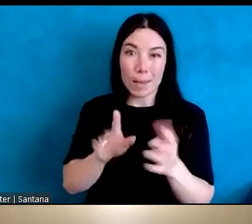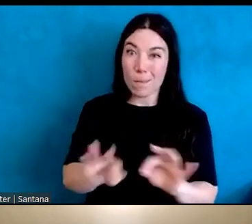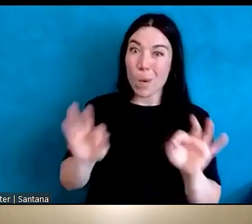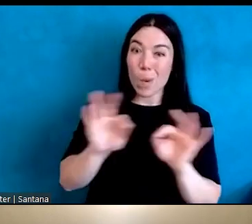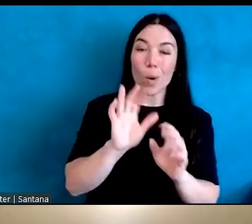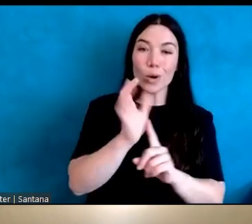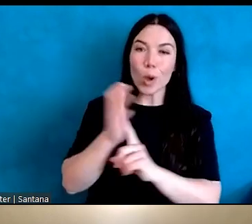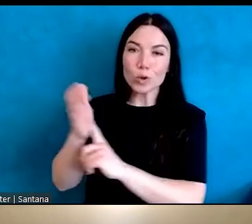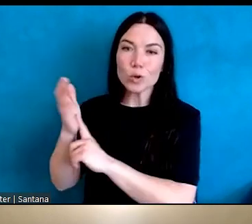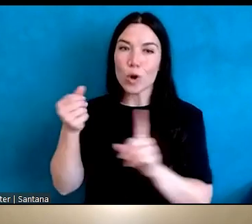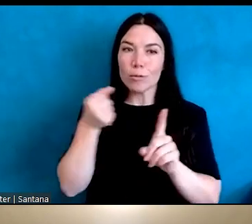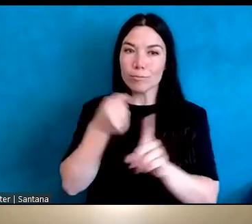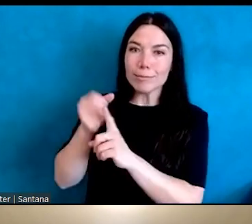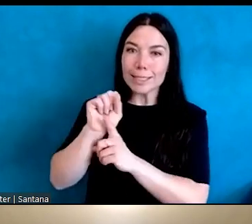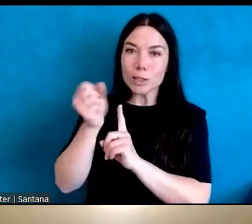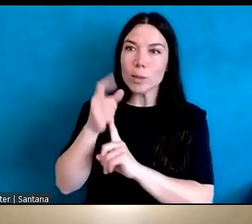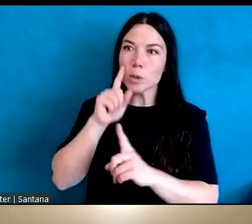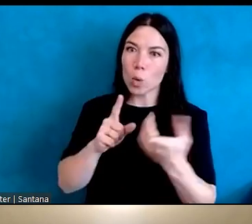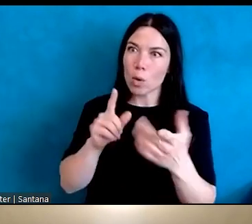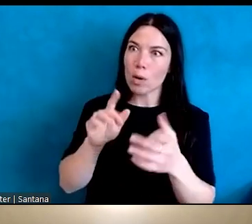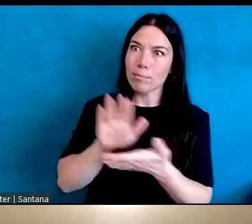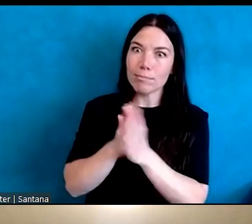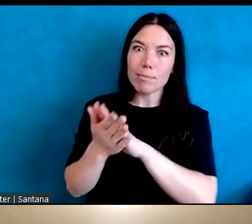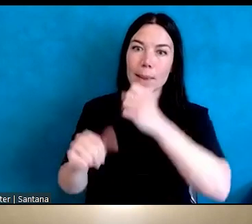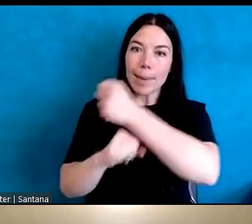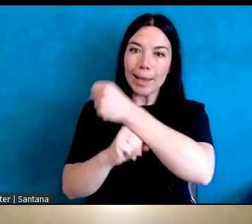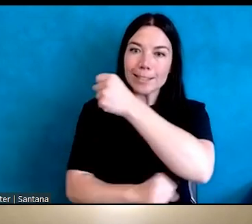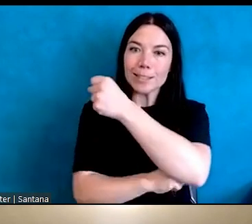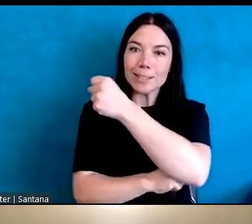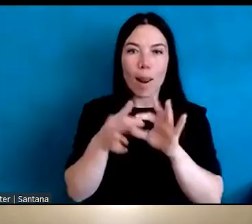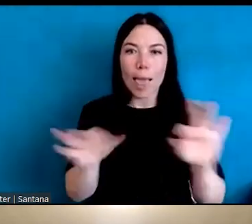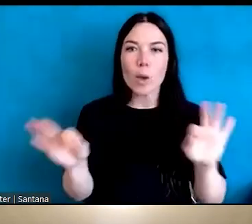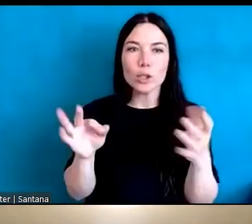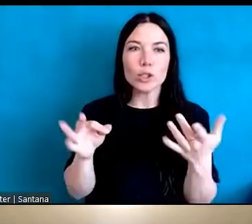form the basis of language socialization and therefore the basis of language development.